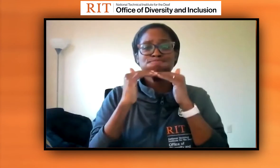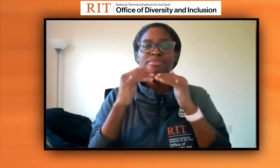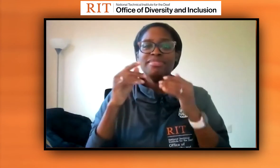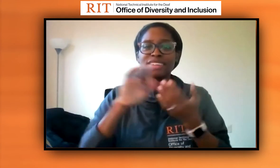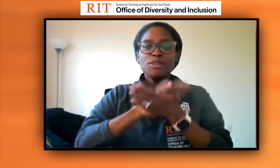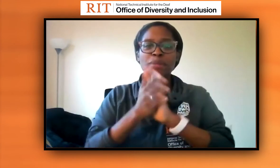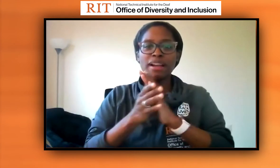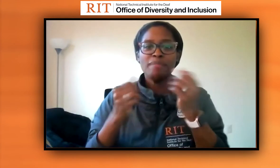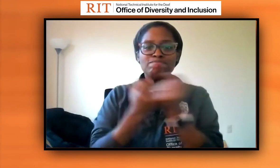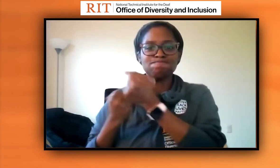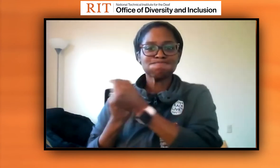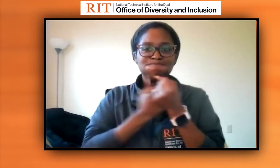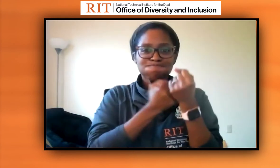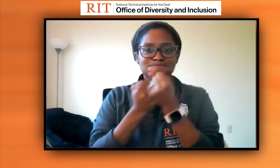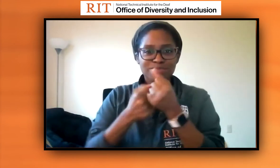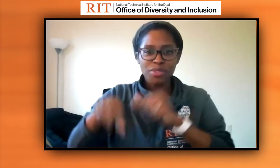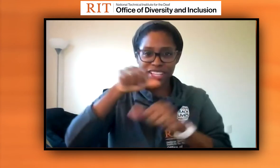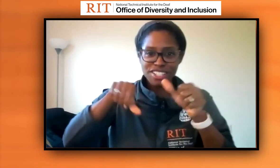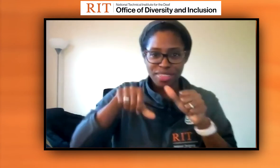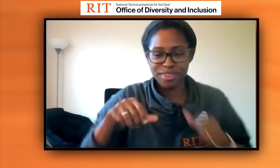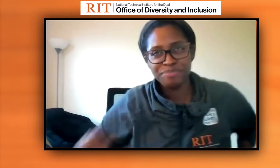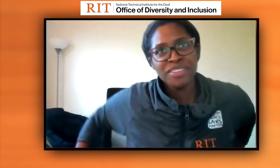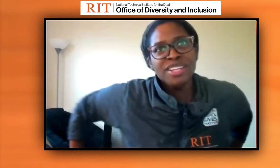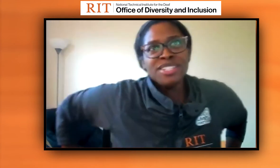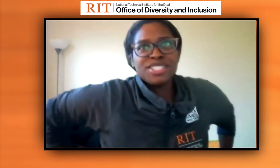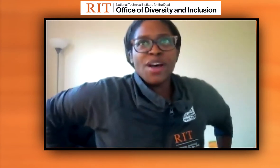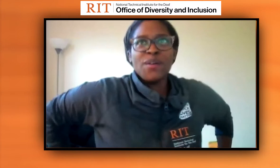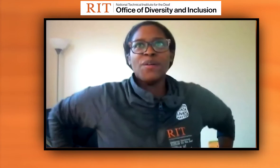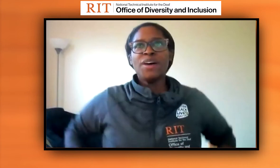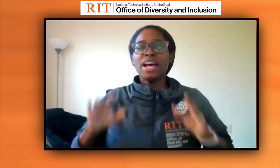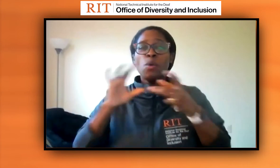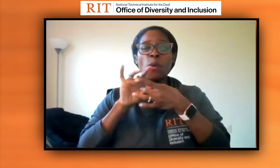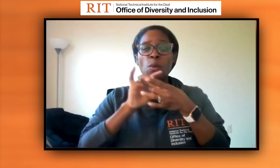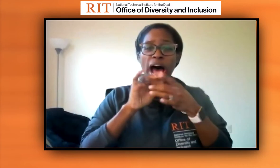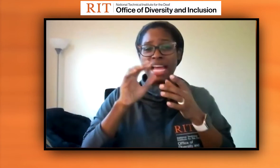and find their peers and friends, but I think RAs are really the front line start of everything.